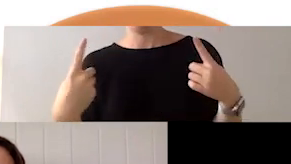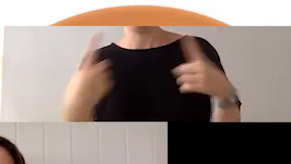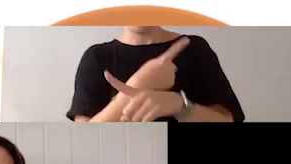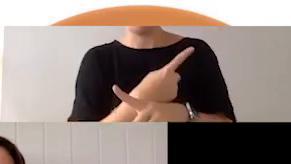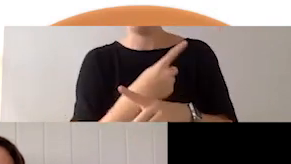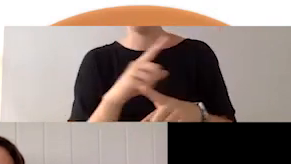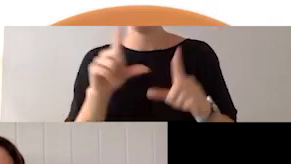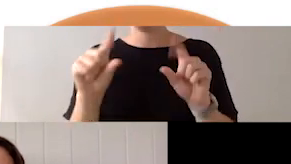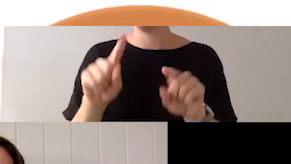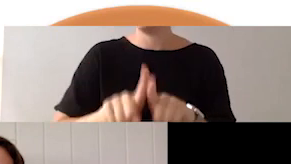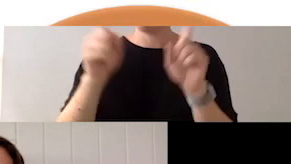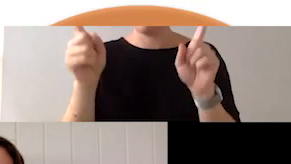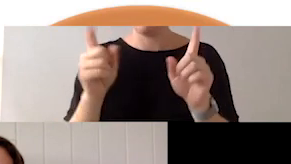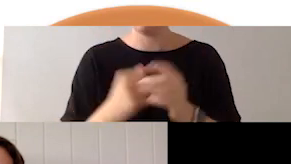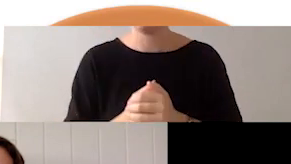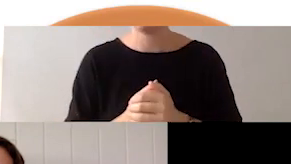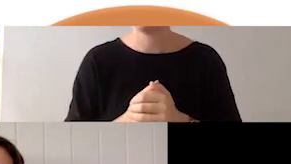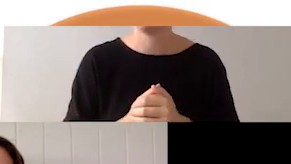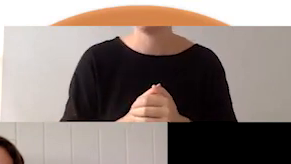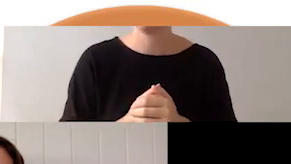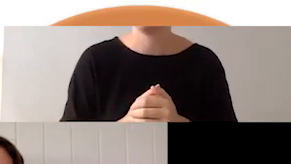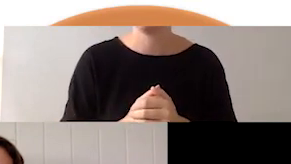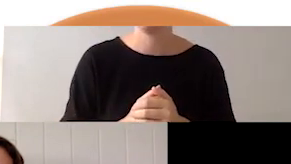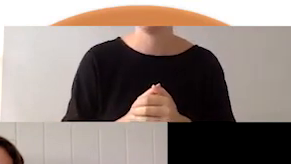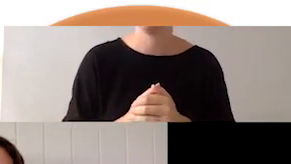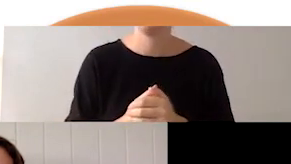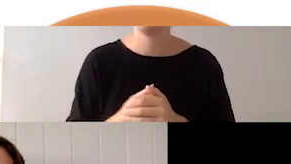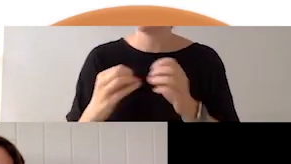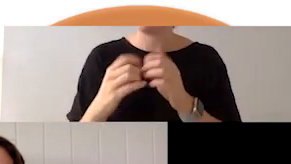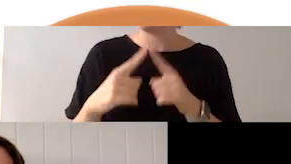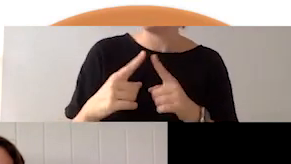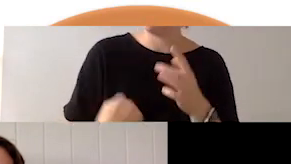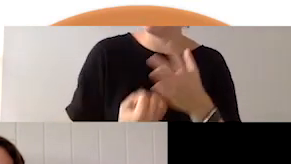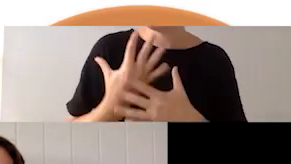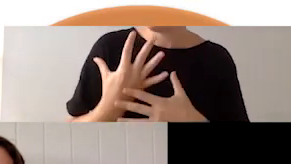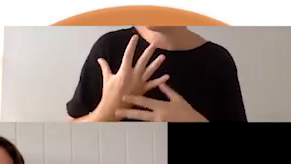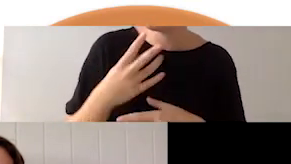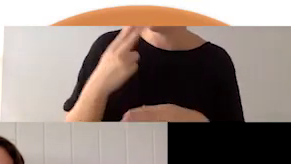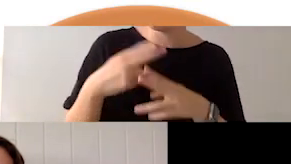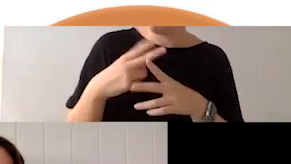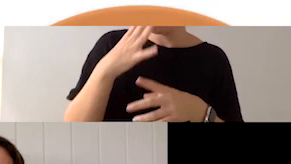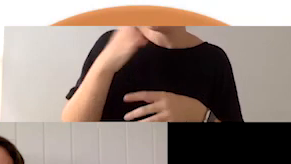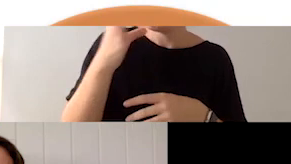the front foot and being the inspiration for your people to ask those questions, openly and honestly. You see, what I've found